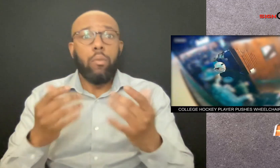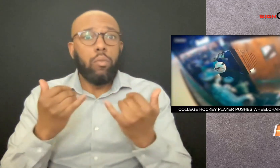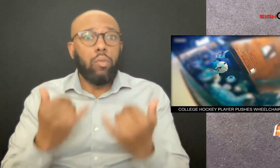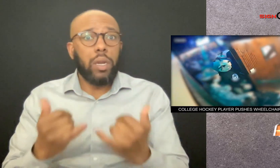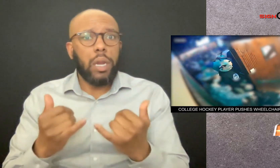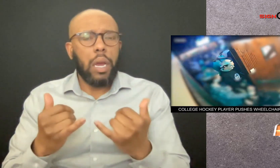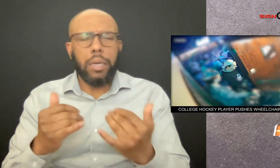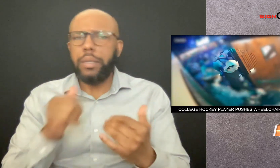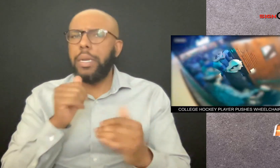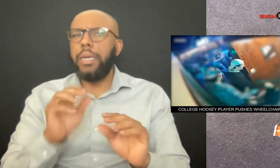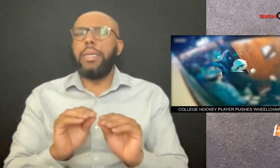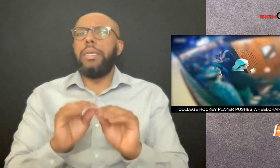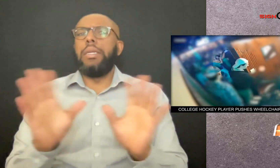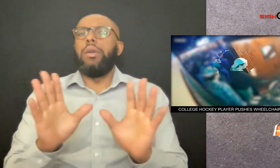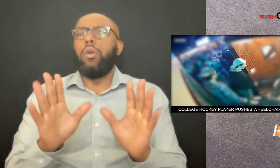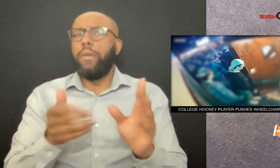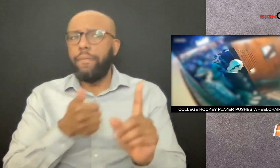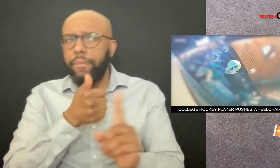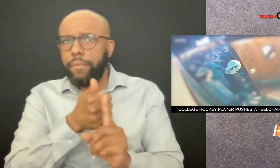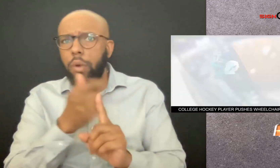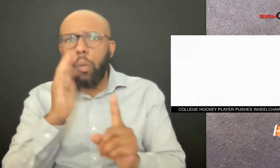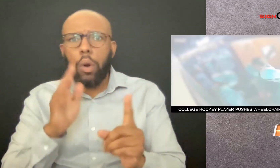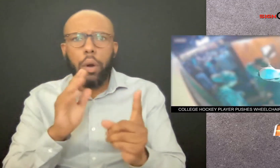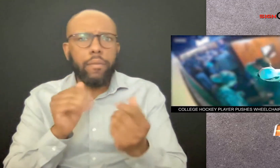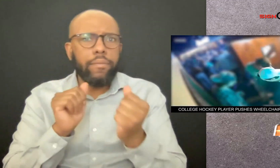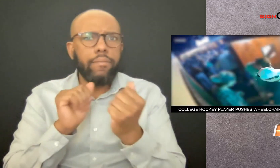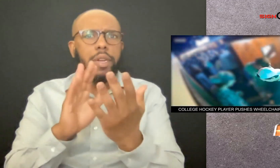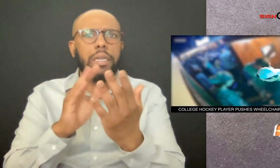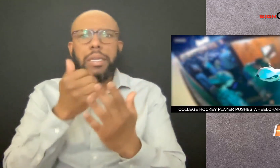Right now it's not clear if Briar will face any disciplinary action.